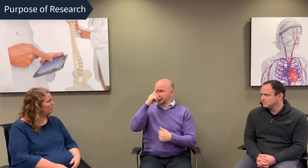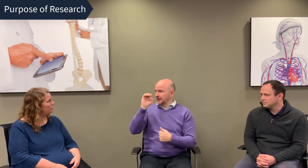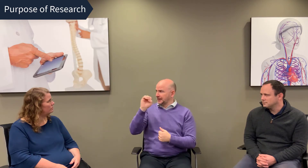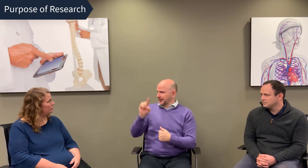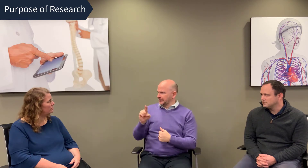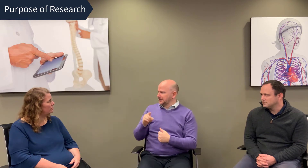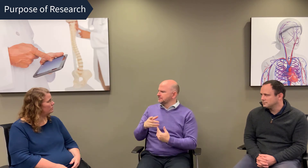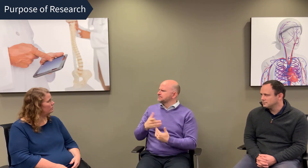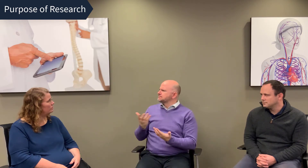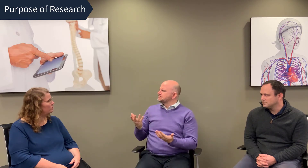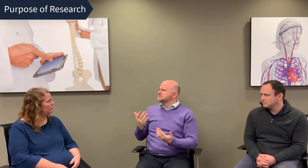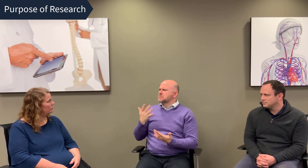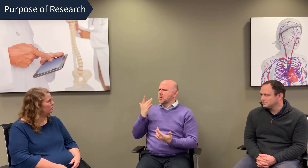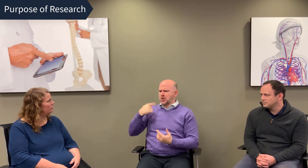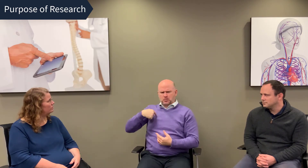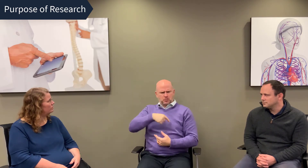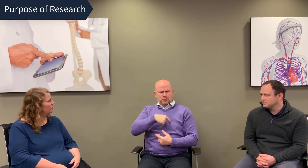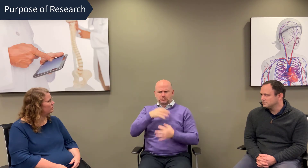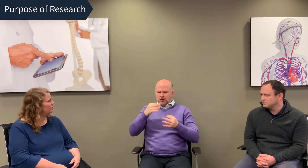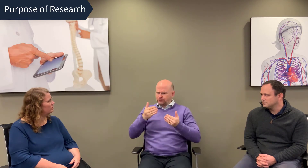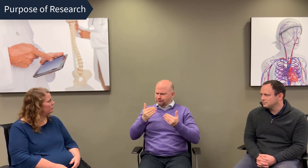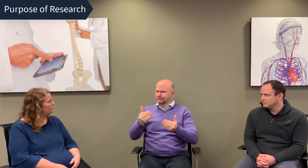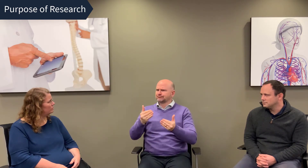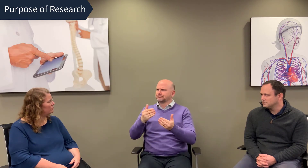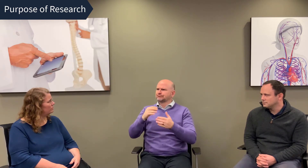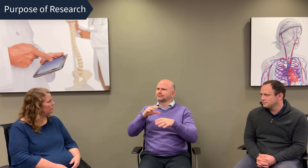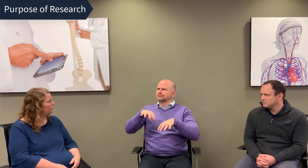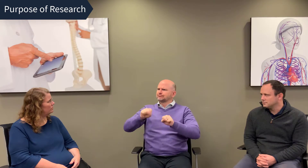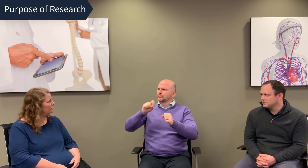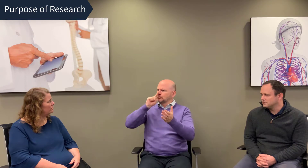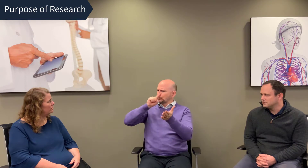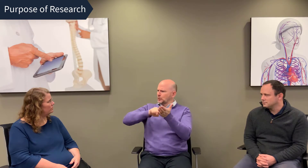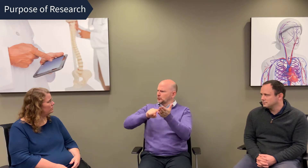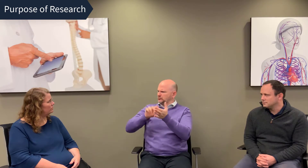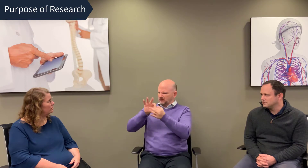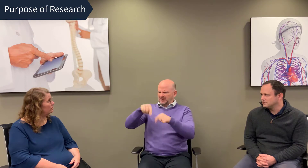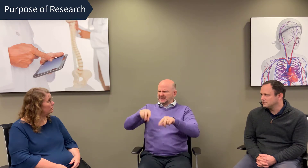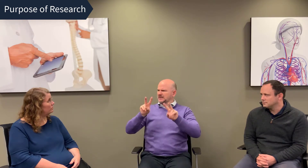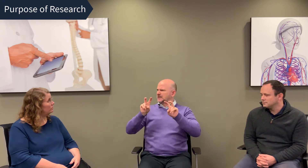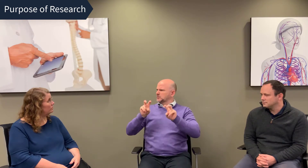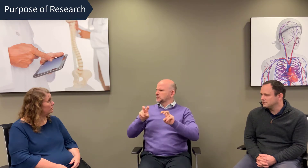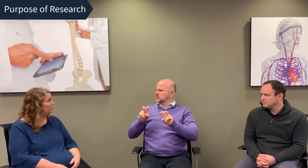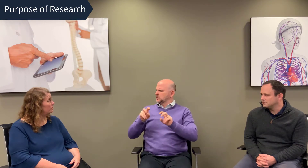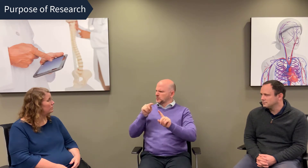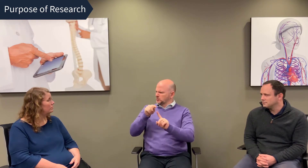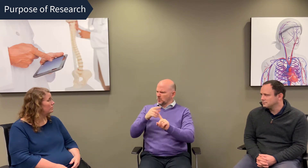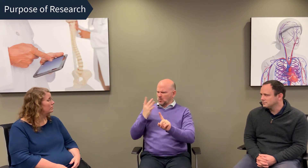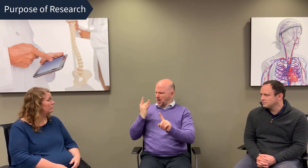issue. Dr. Schniedewind, can you tell us a little bit of why we chose to research